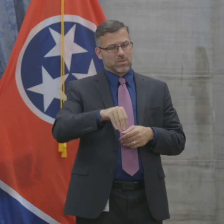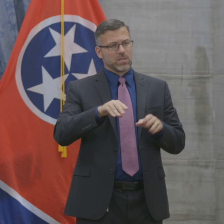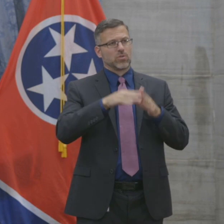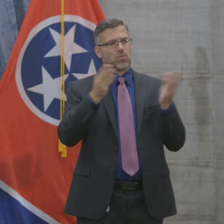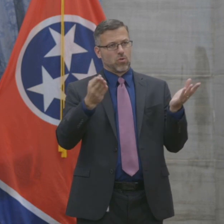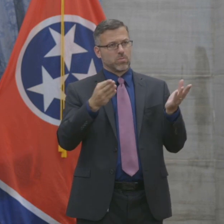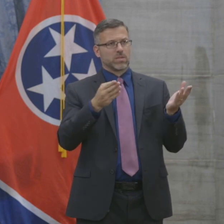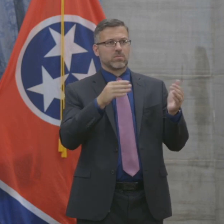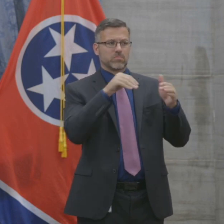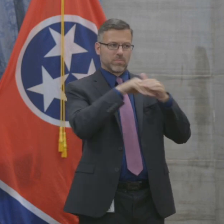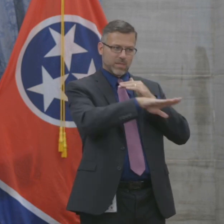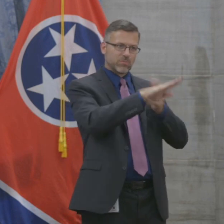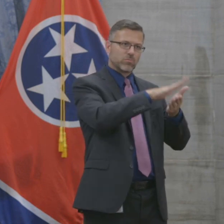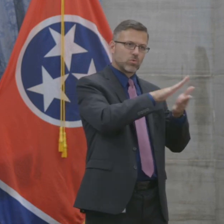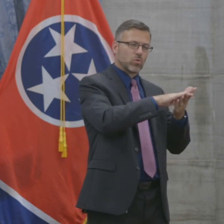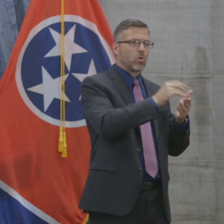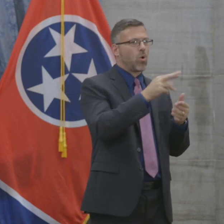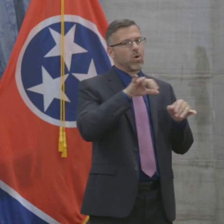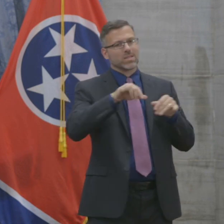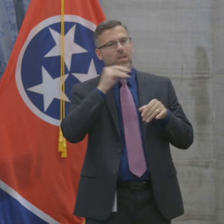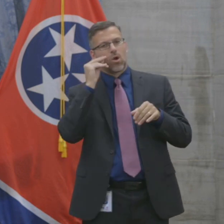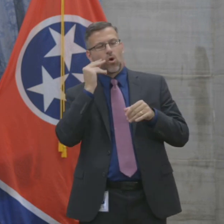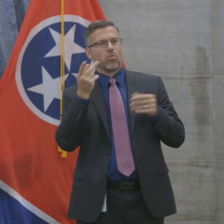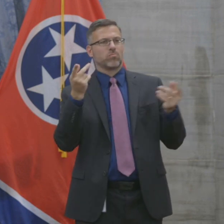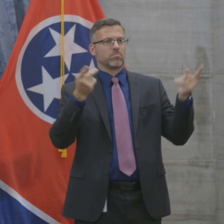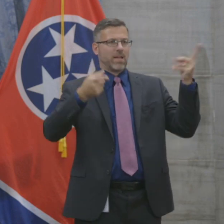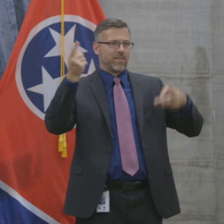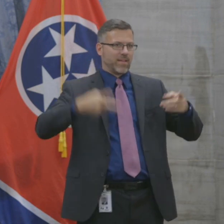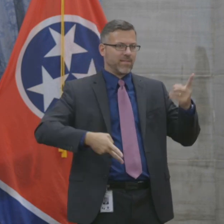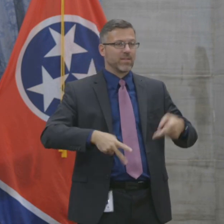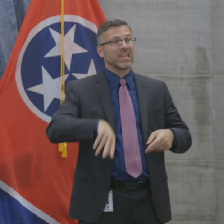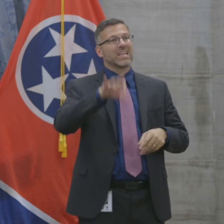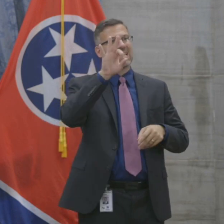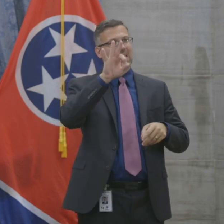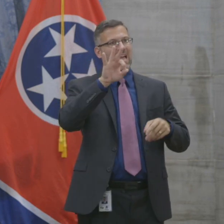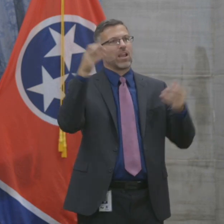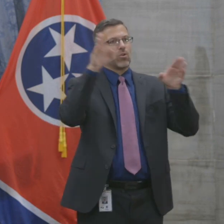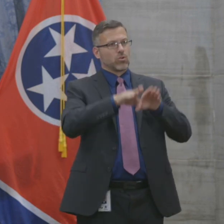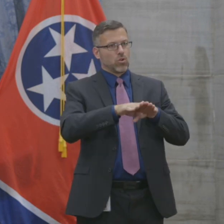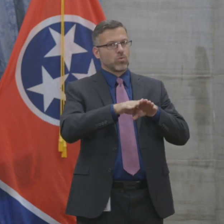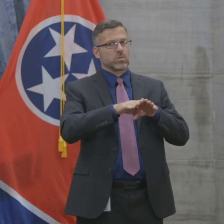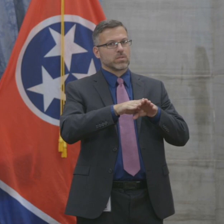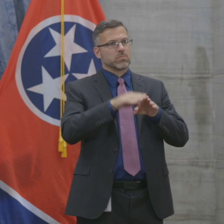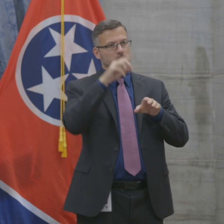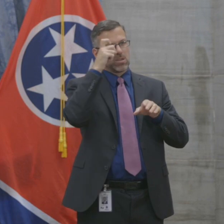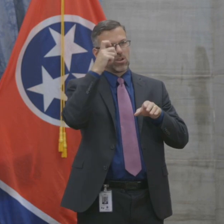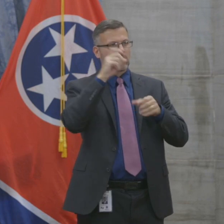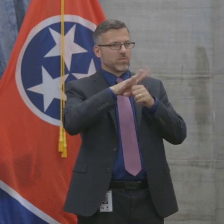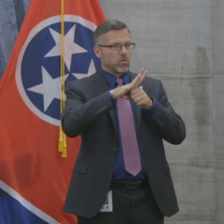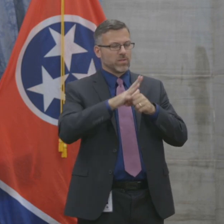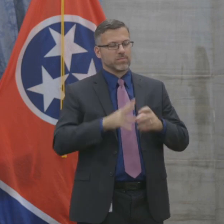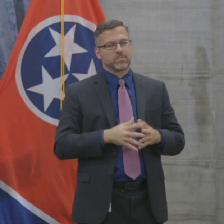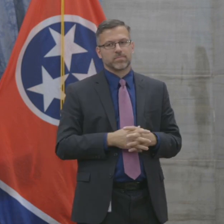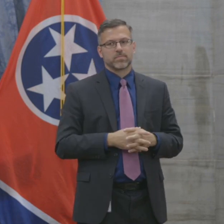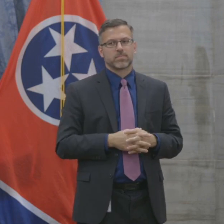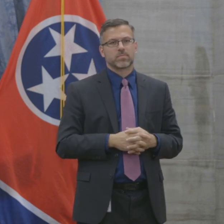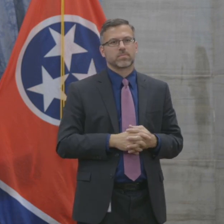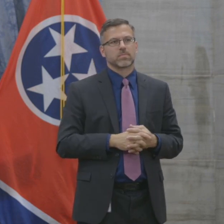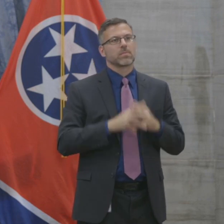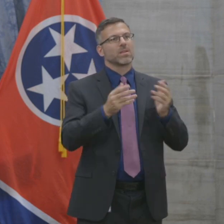As of today, 138 districts or 95% across the state have started school. That includes seven who started this week.